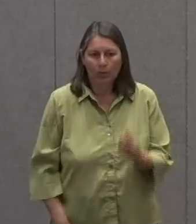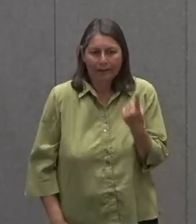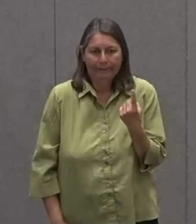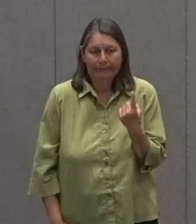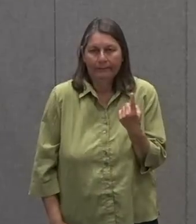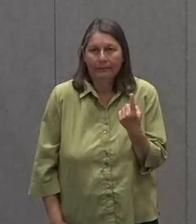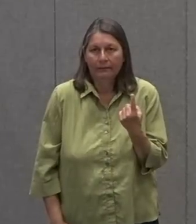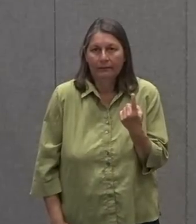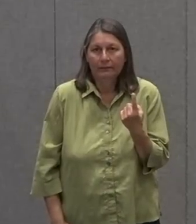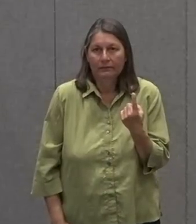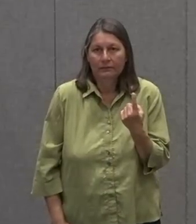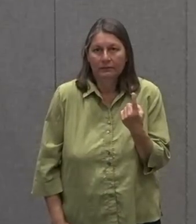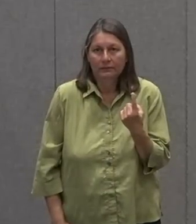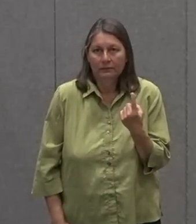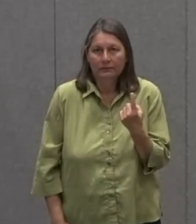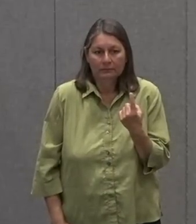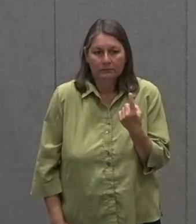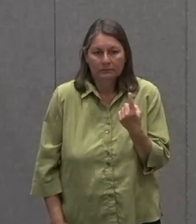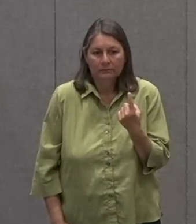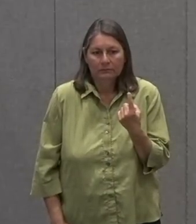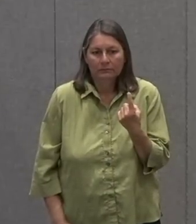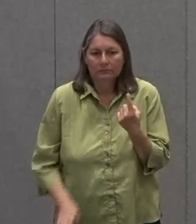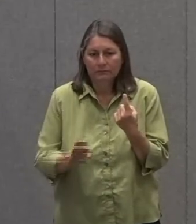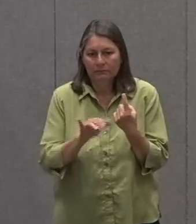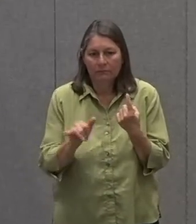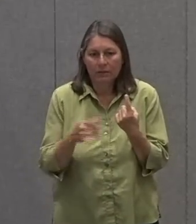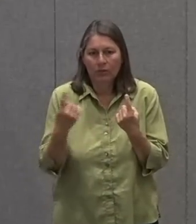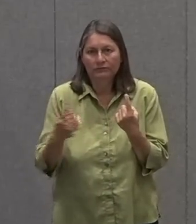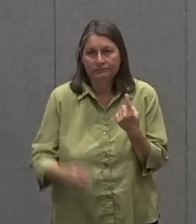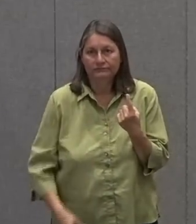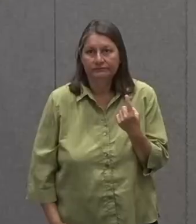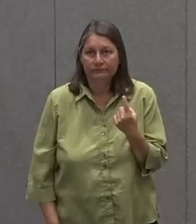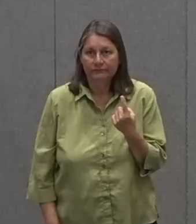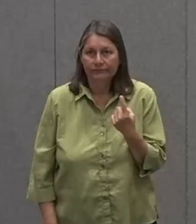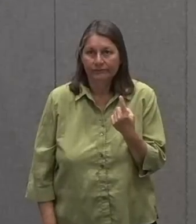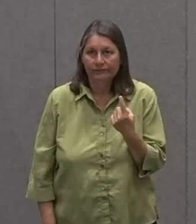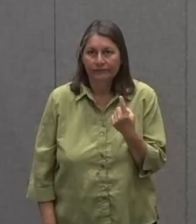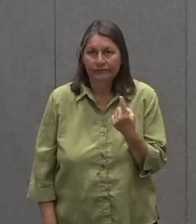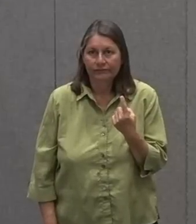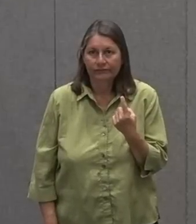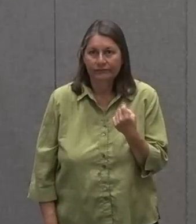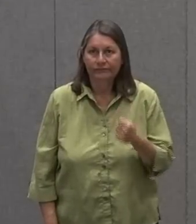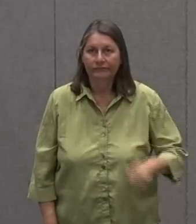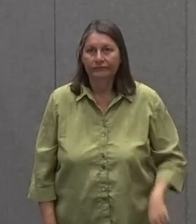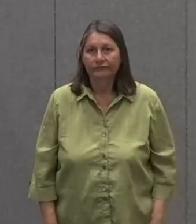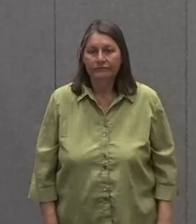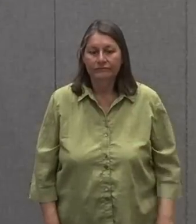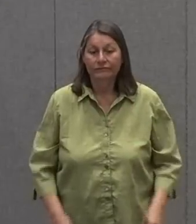We can only count to one by one, so we have one way. How about two?